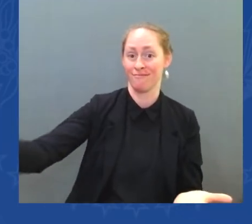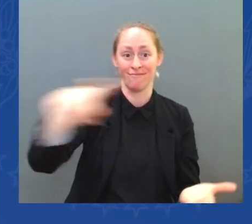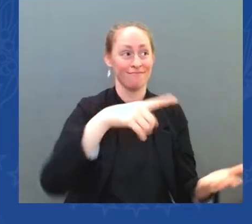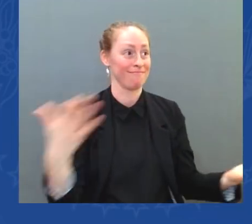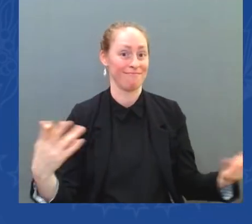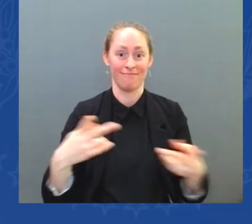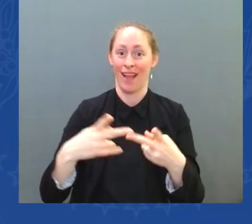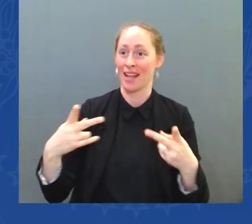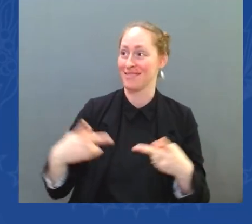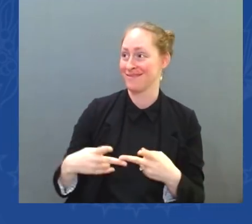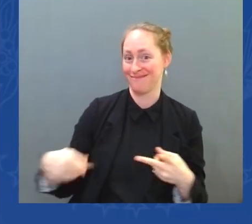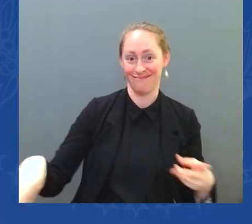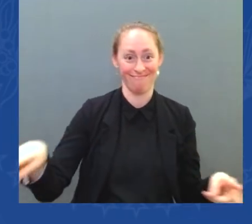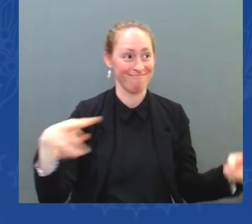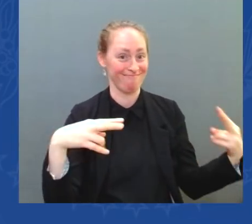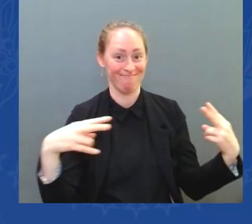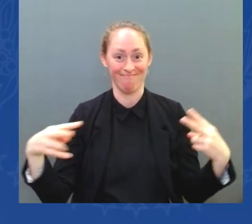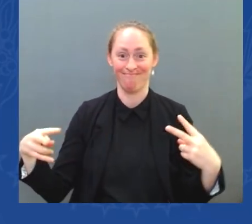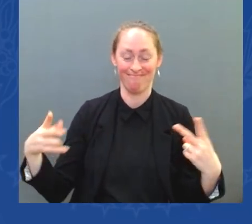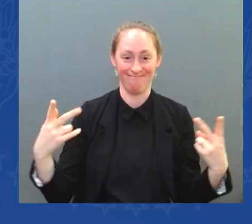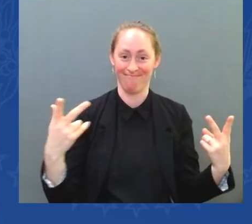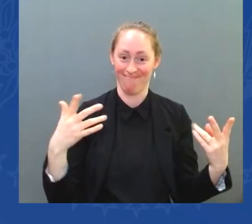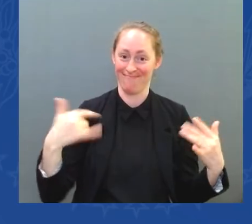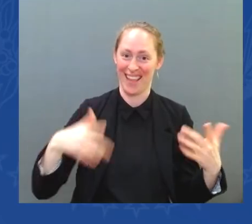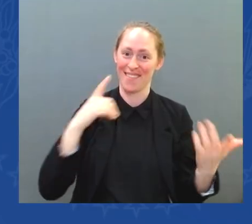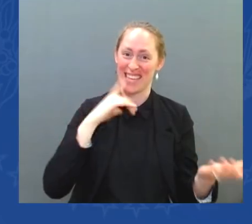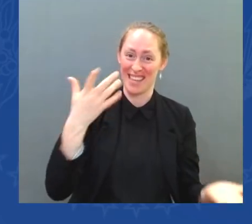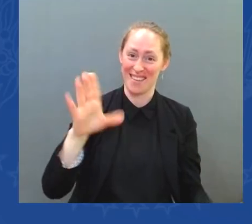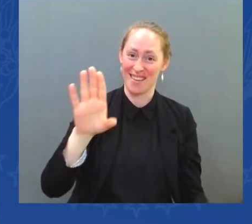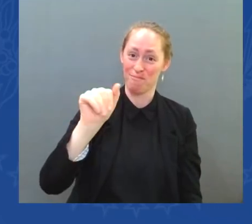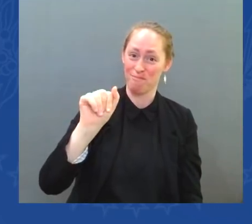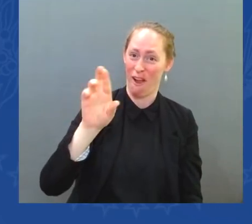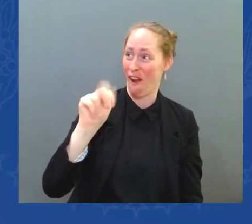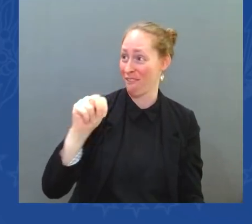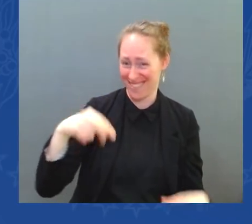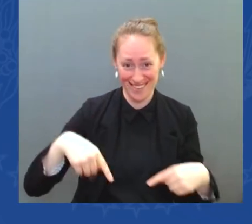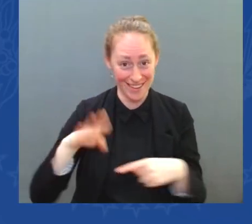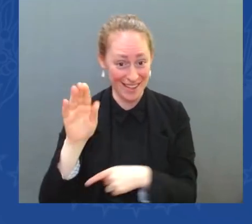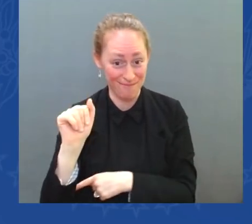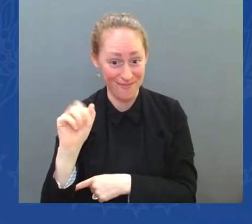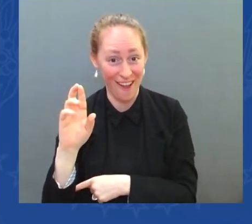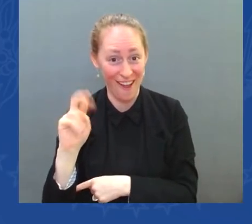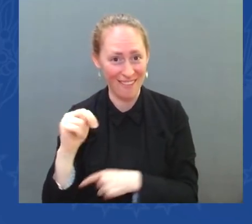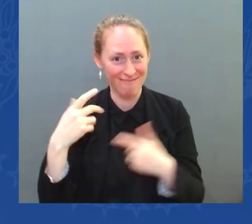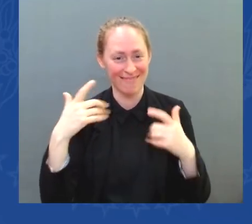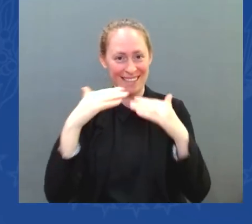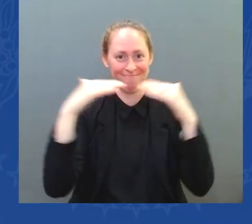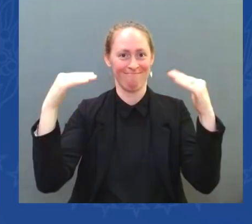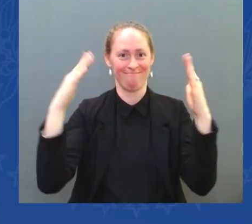Look, it's going to make a big difference for families. You know, and it's the most impactful way